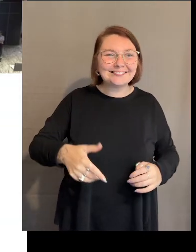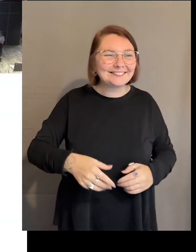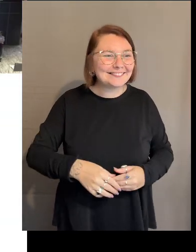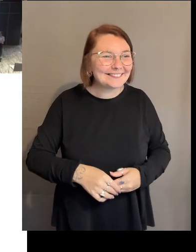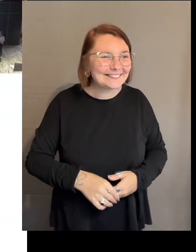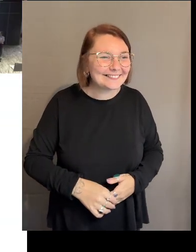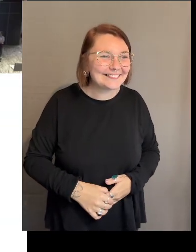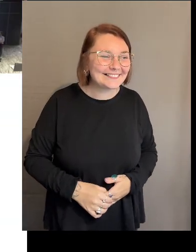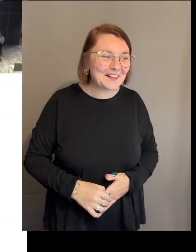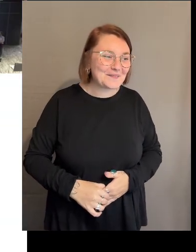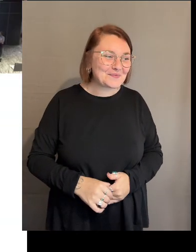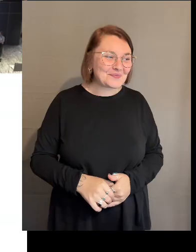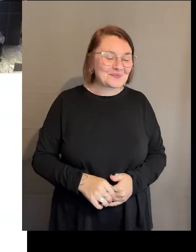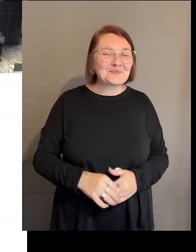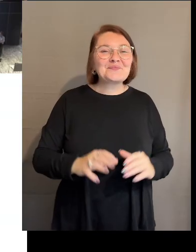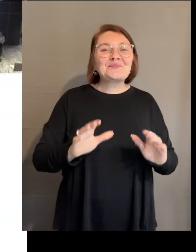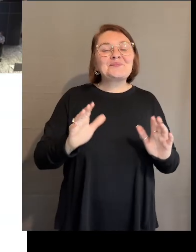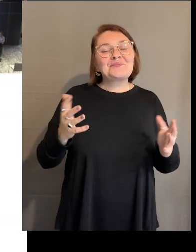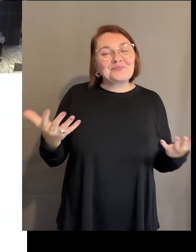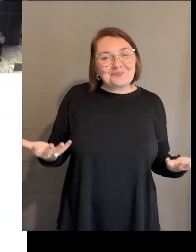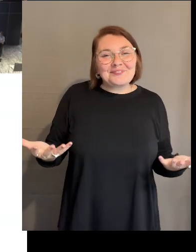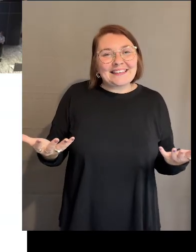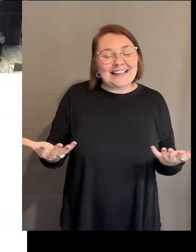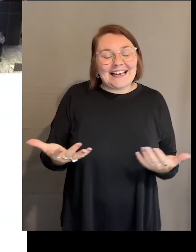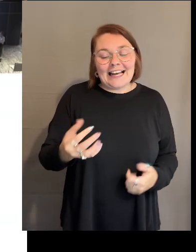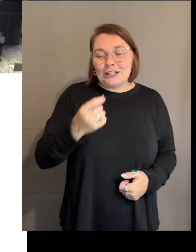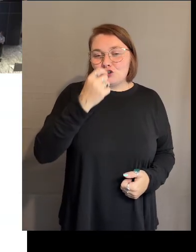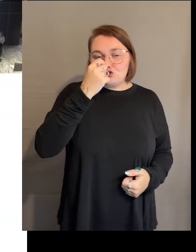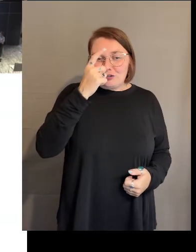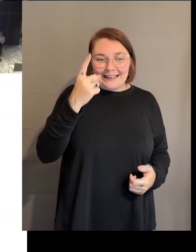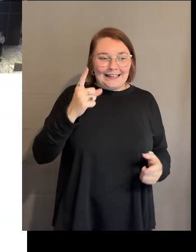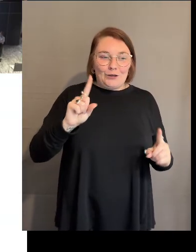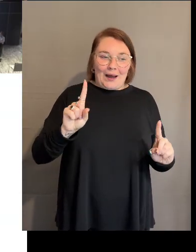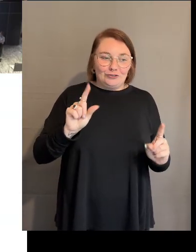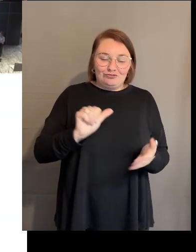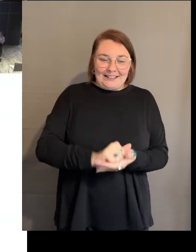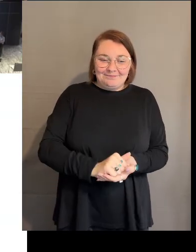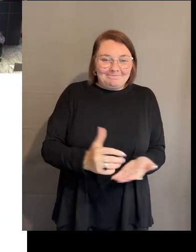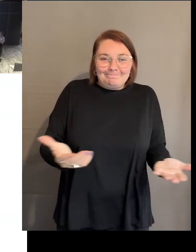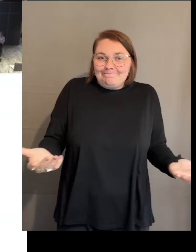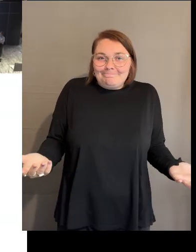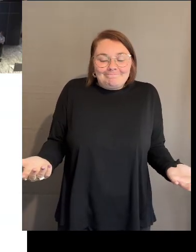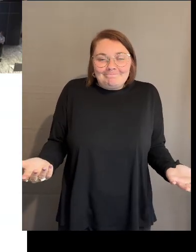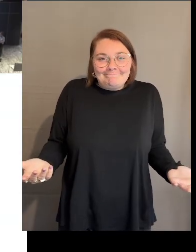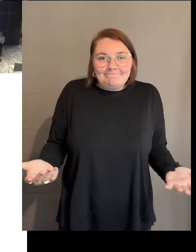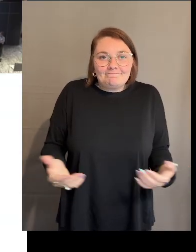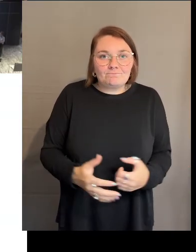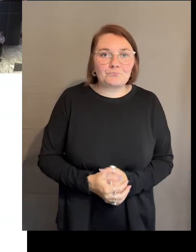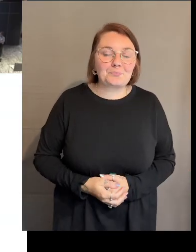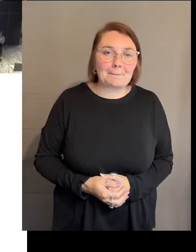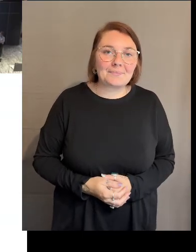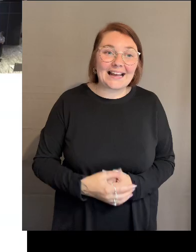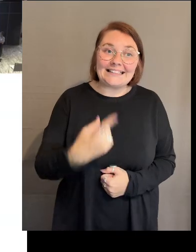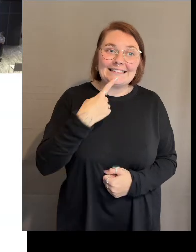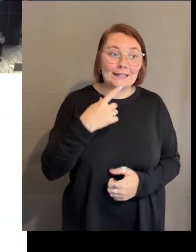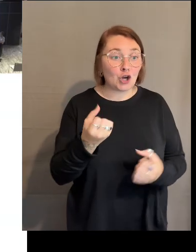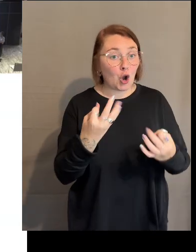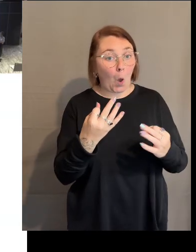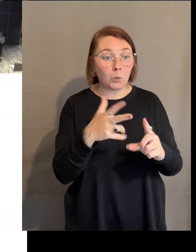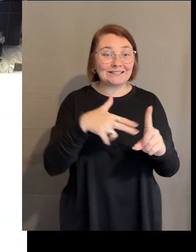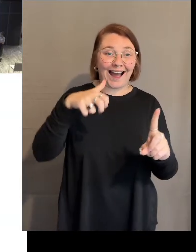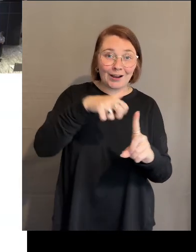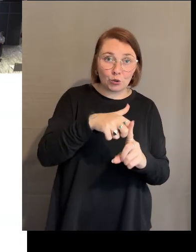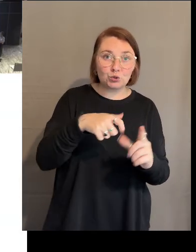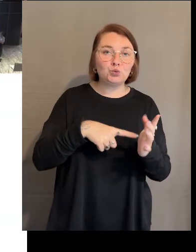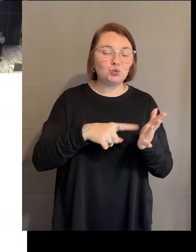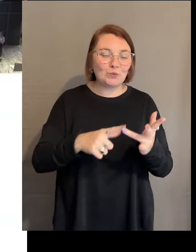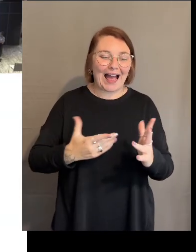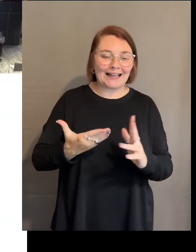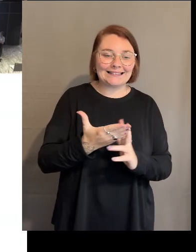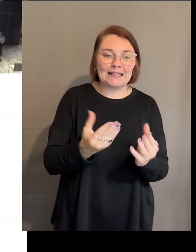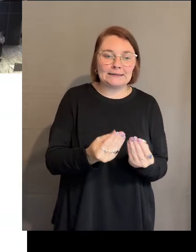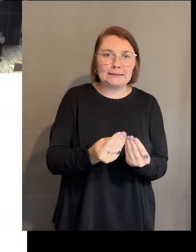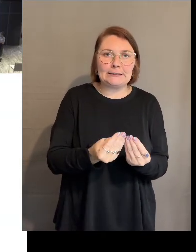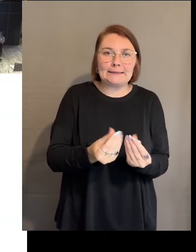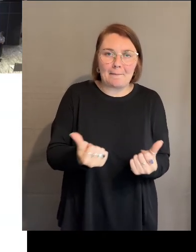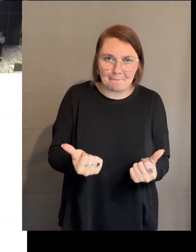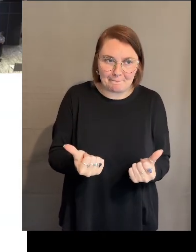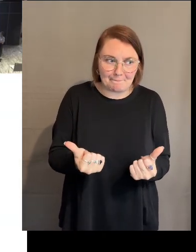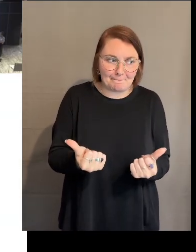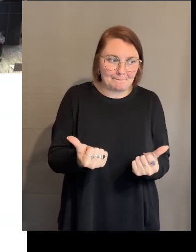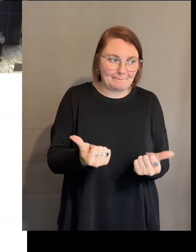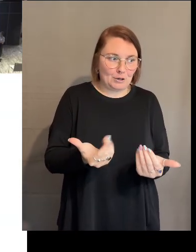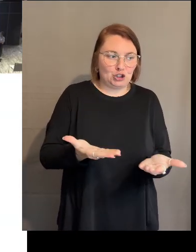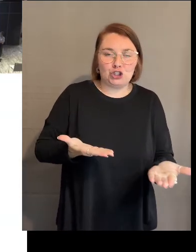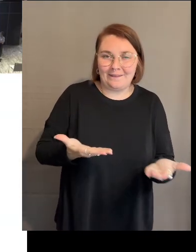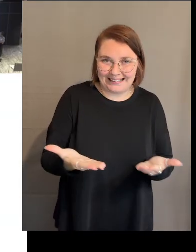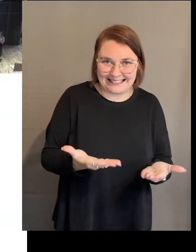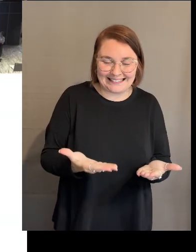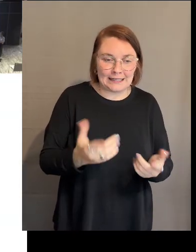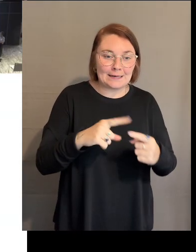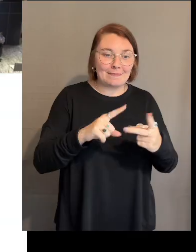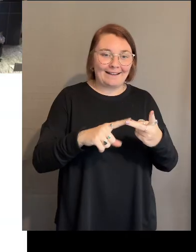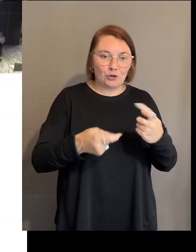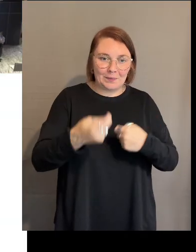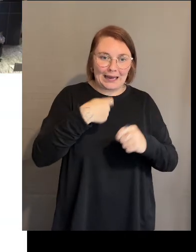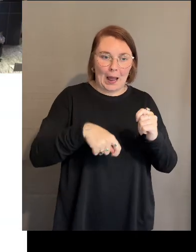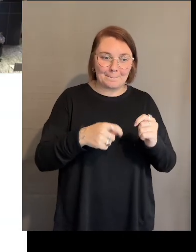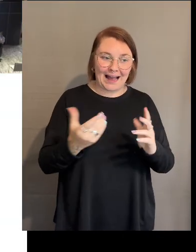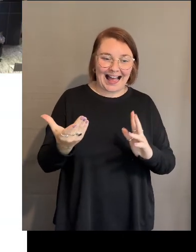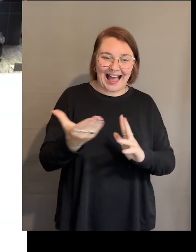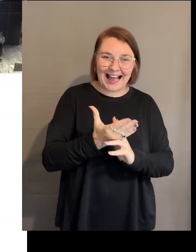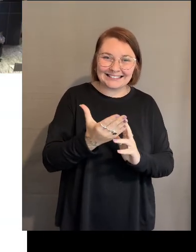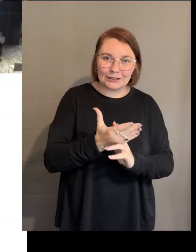Look, it's a tricky one, isn't it? And yes, I mean, so, while it says no diagnosis, that's to access some, some of the services, but if you step up into terms of access to some allied health services.